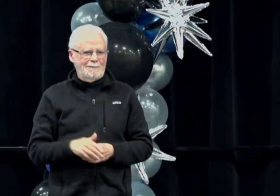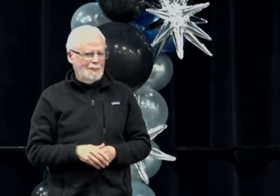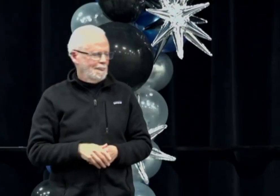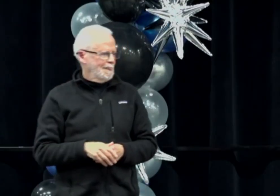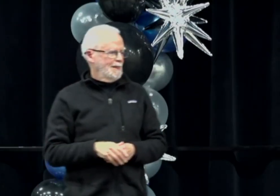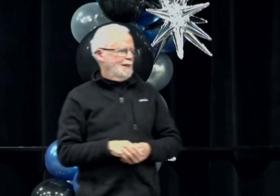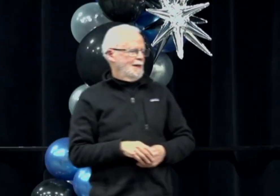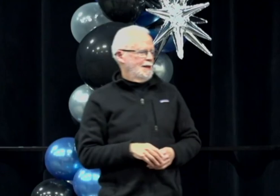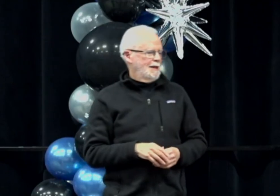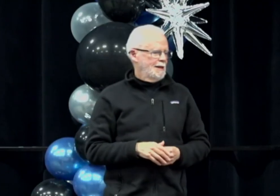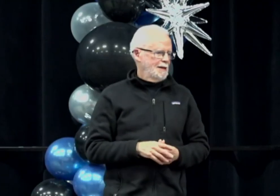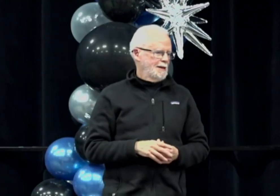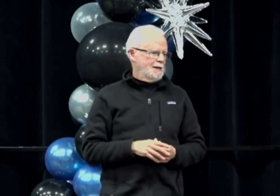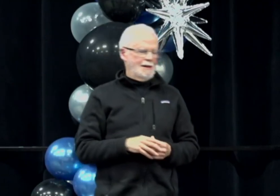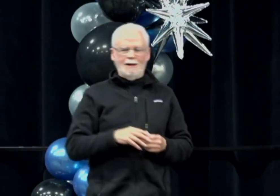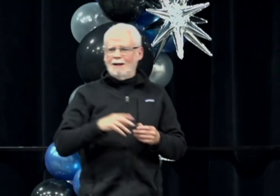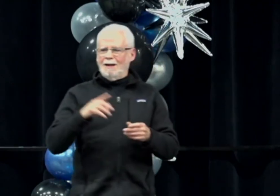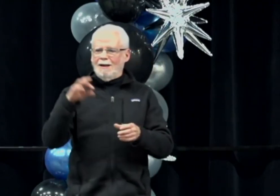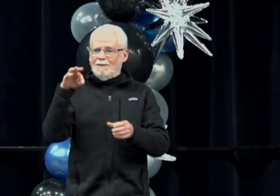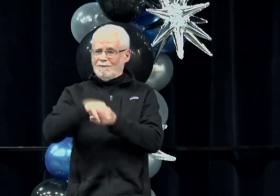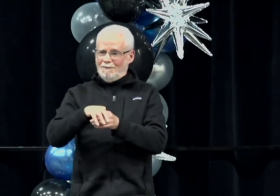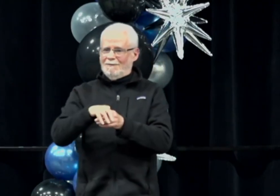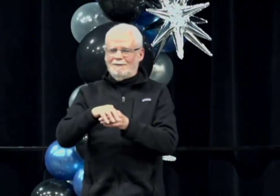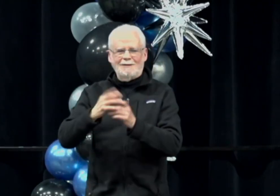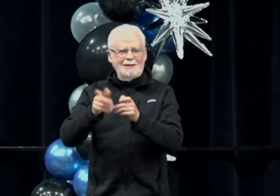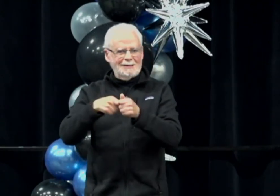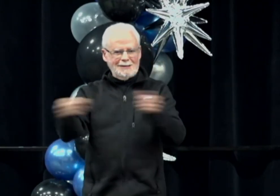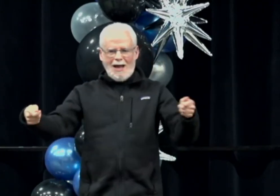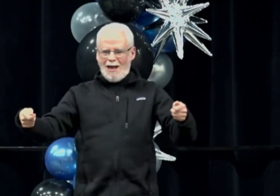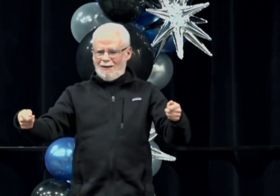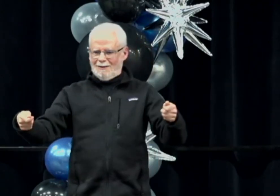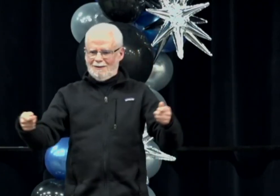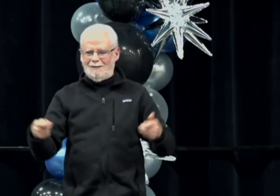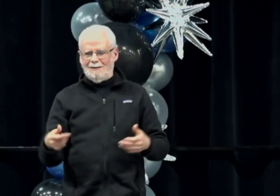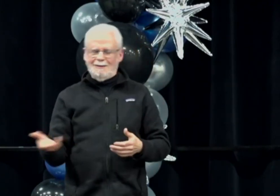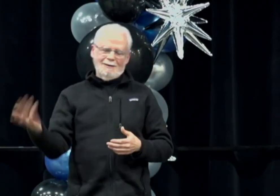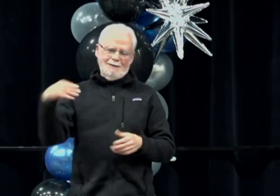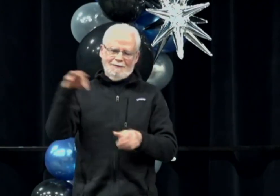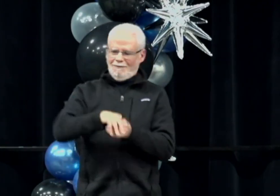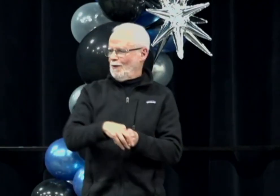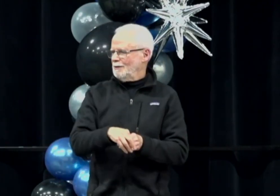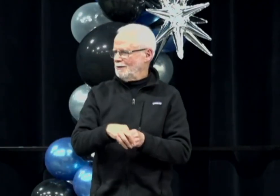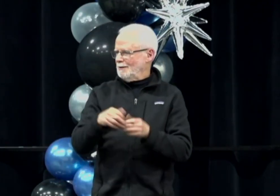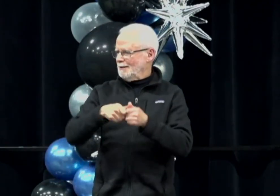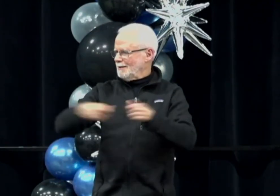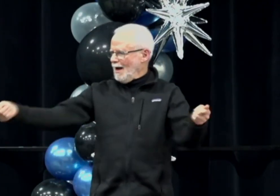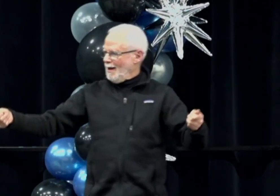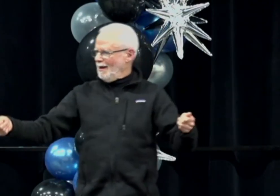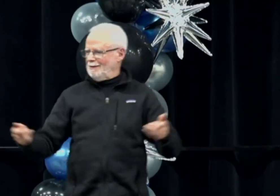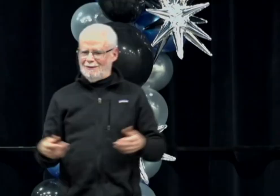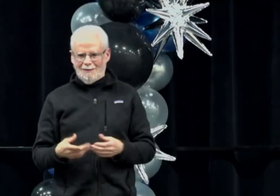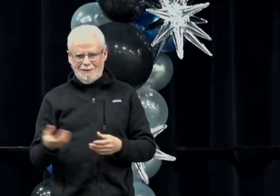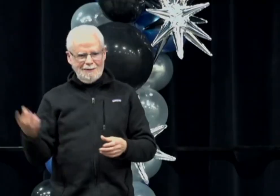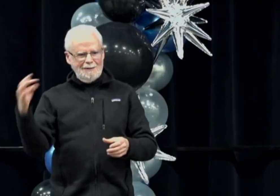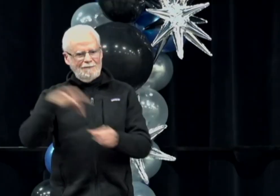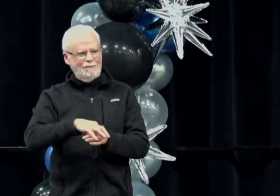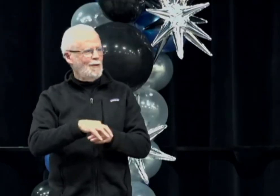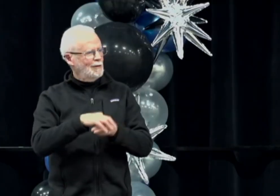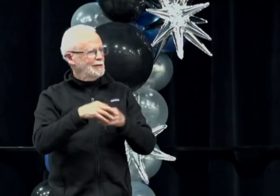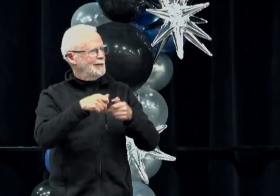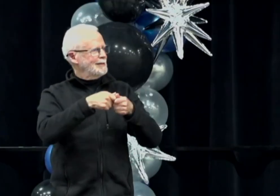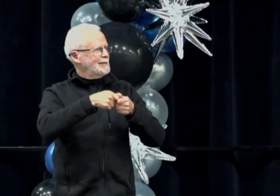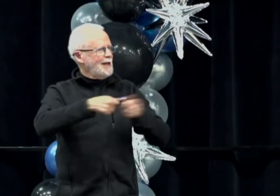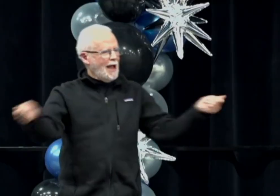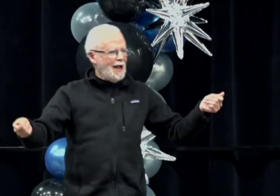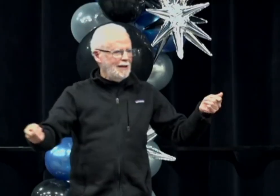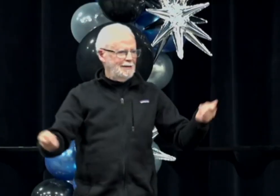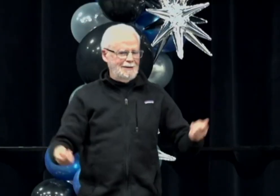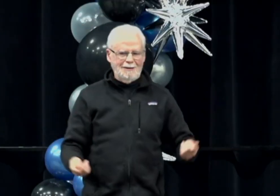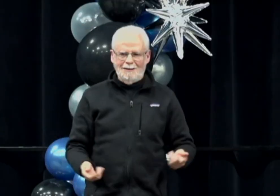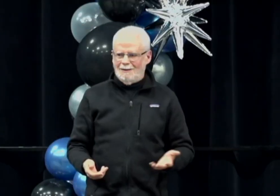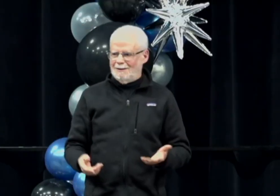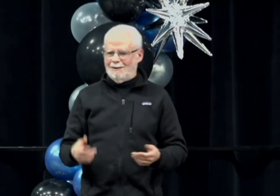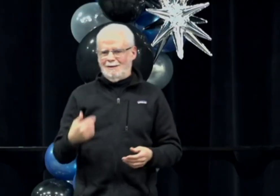for Deaf Students at TVI back then. A vote was called, and it was a tie. Another vote,